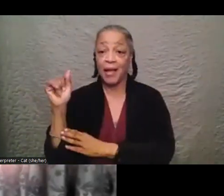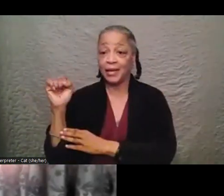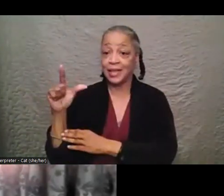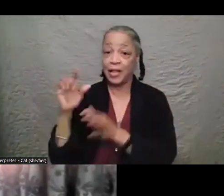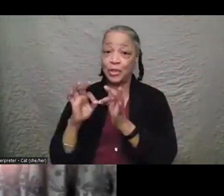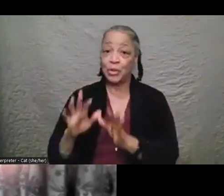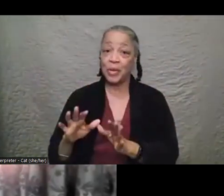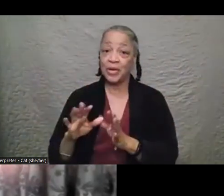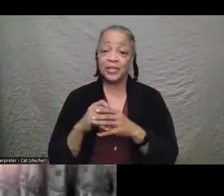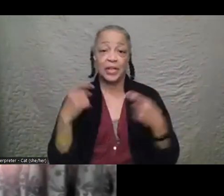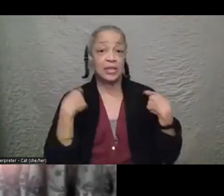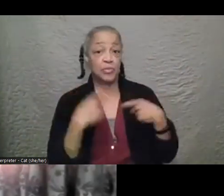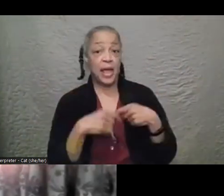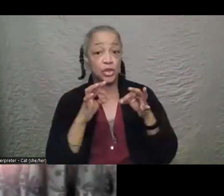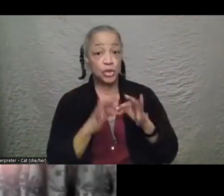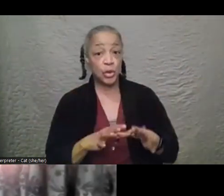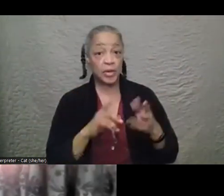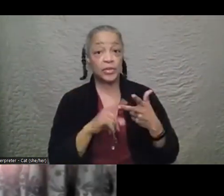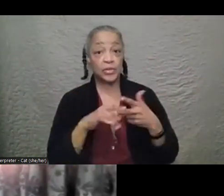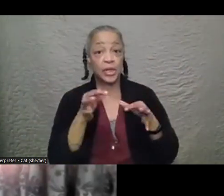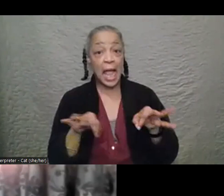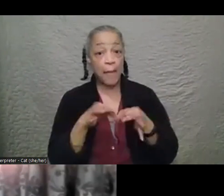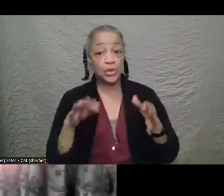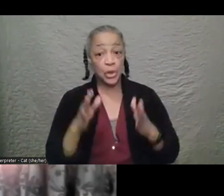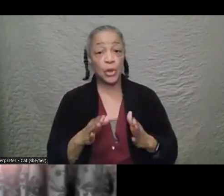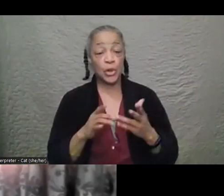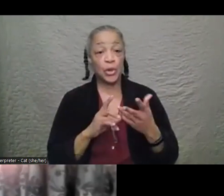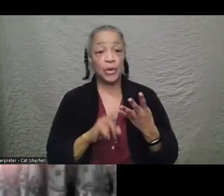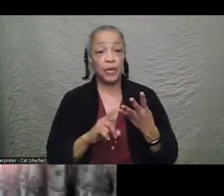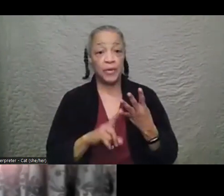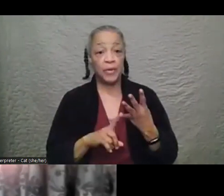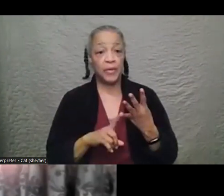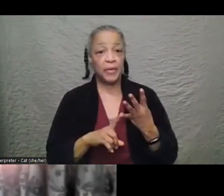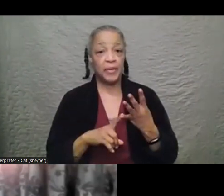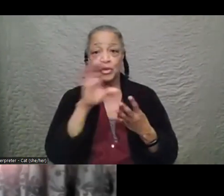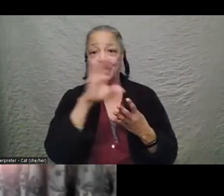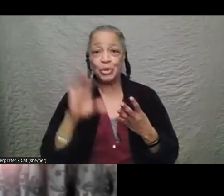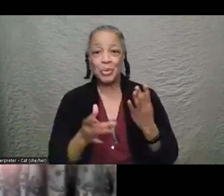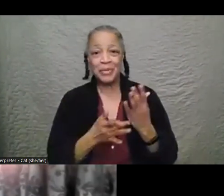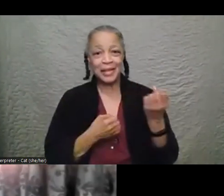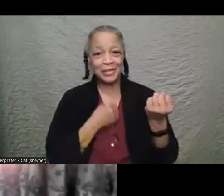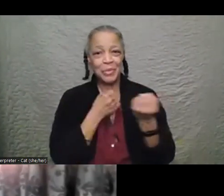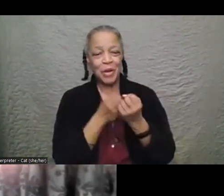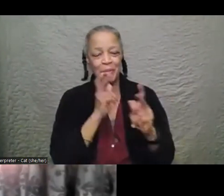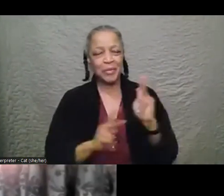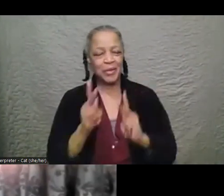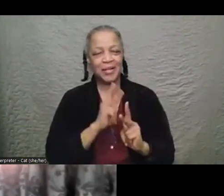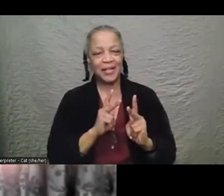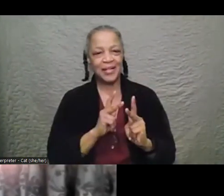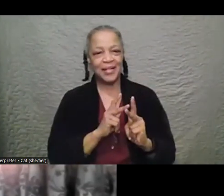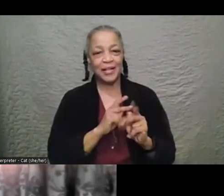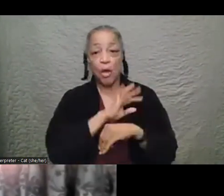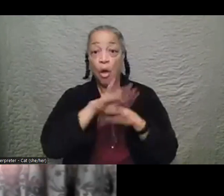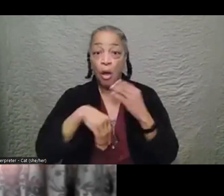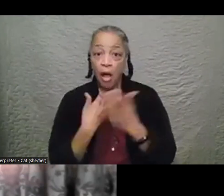our Spanish interpreters, our captioner , our Zoom tech folks and all of our speakers and